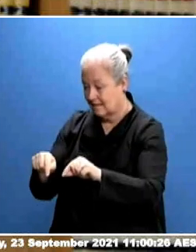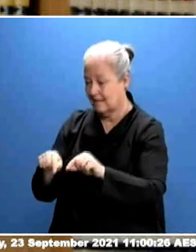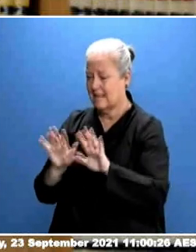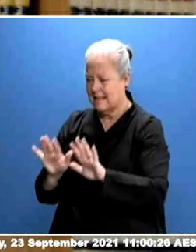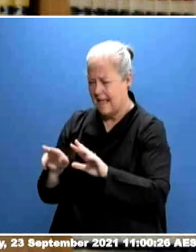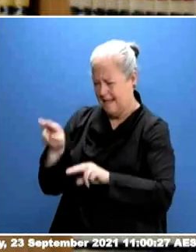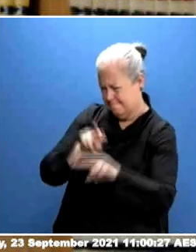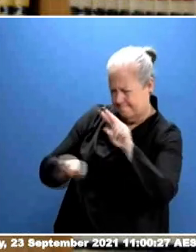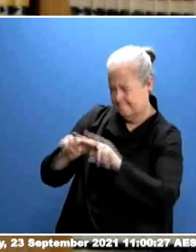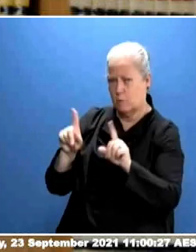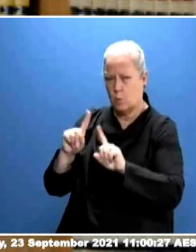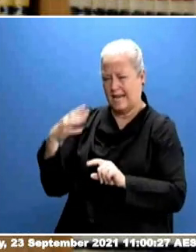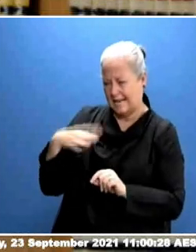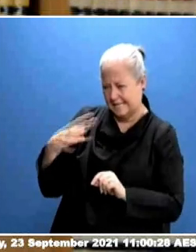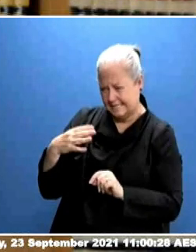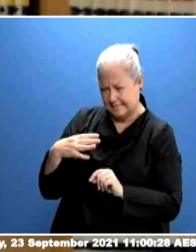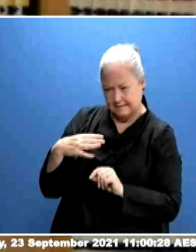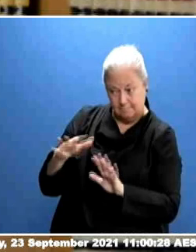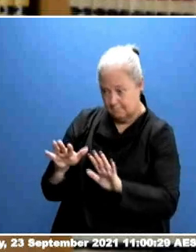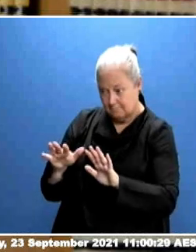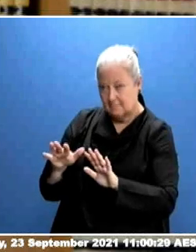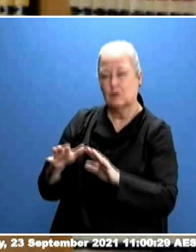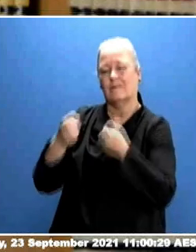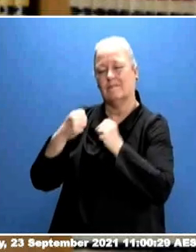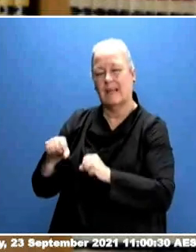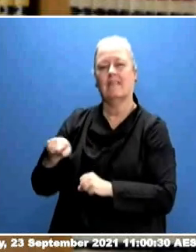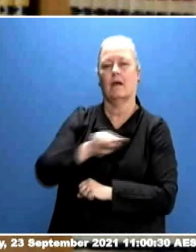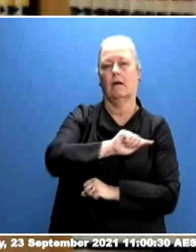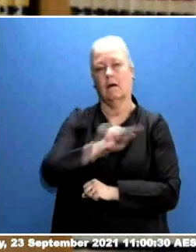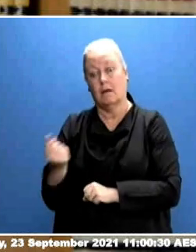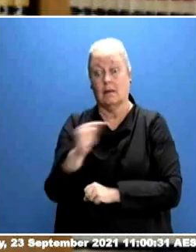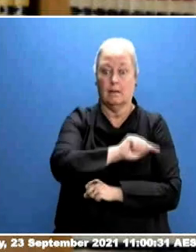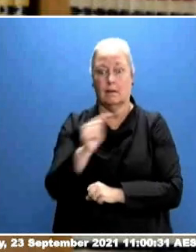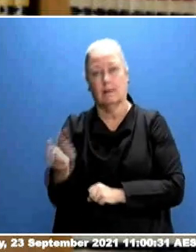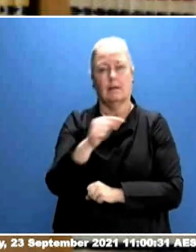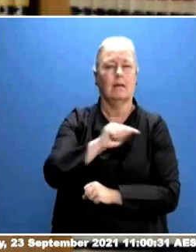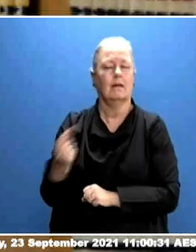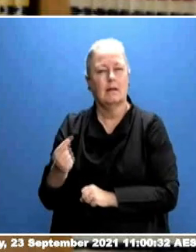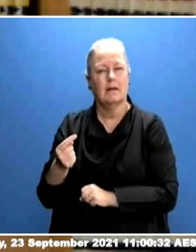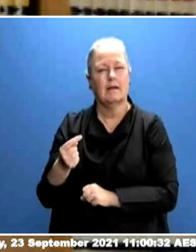and met to prevent them from ever returning again, rather than have them go through a revolving door process